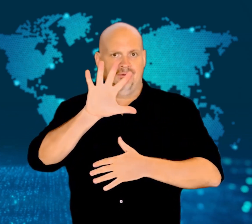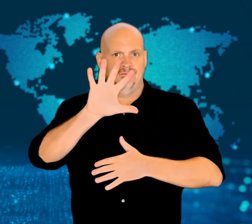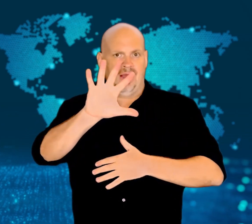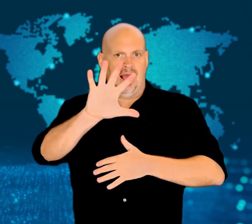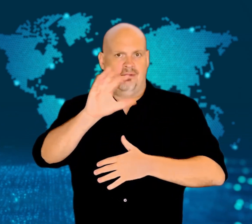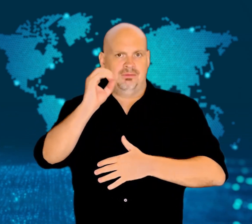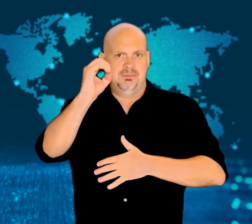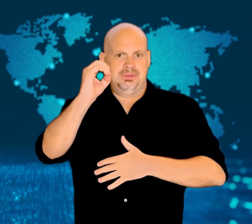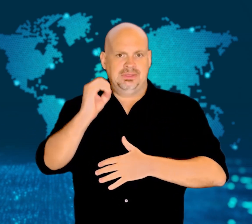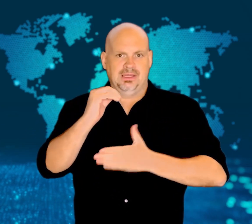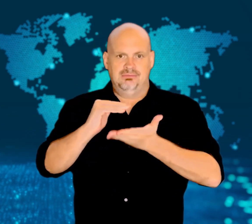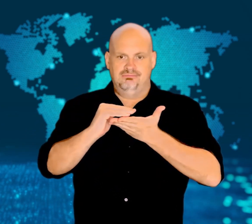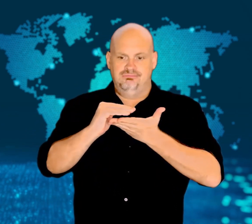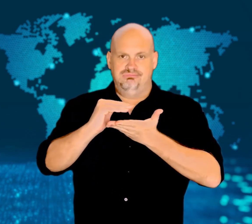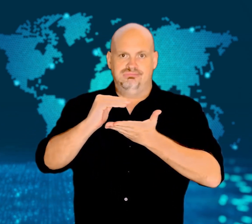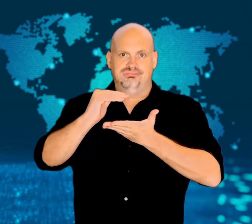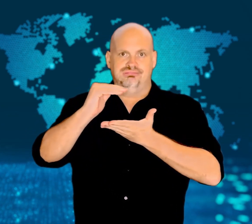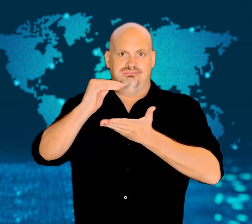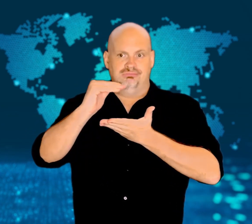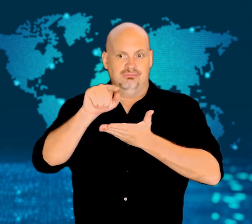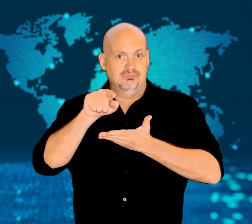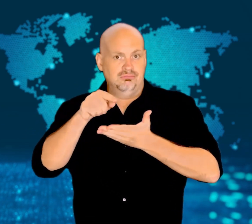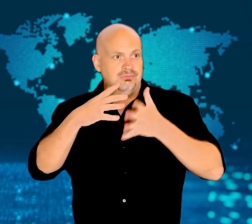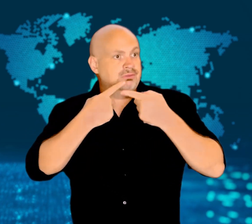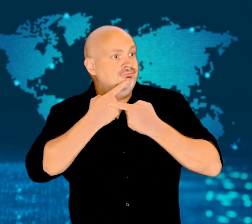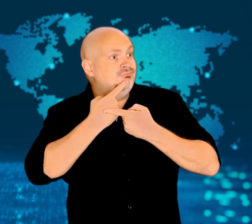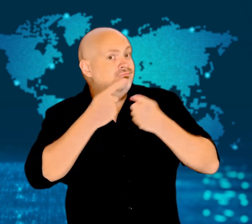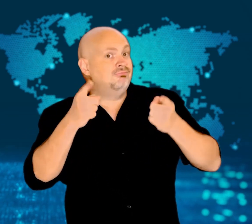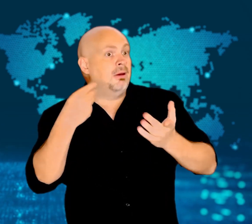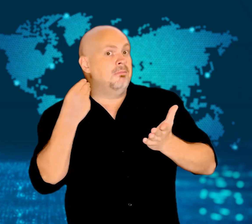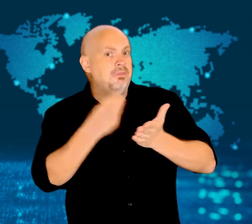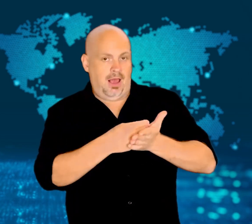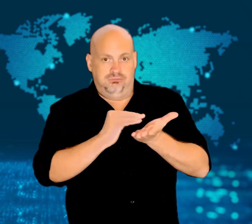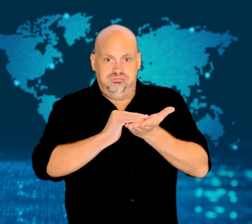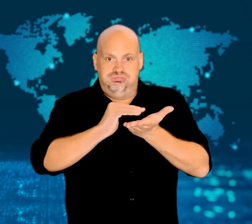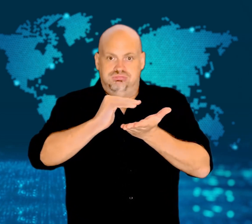Twitter shares have also increased by 5% since the agreement was announced.